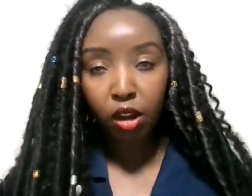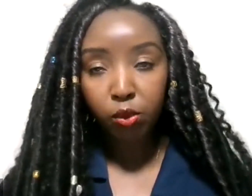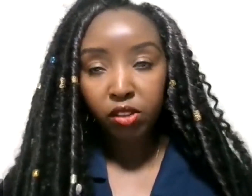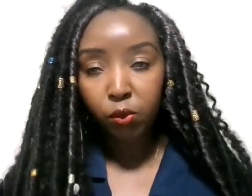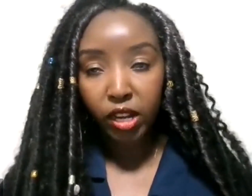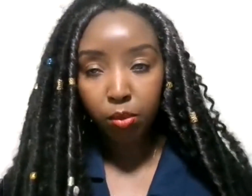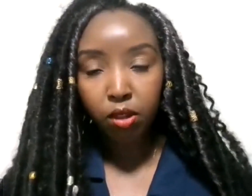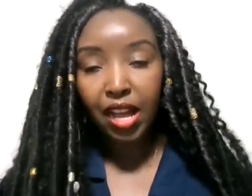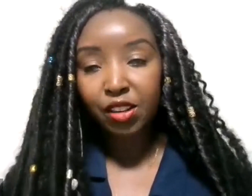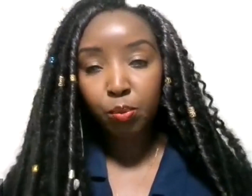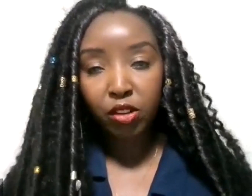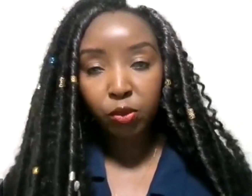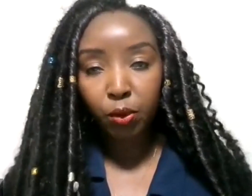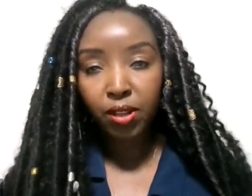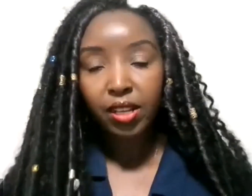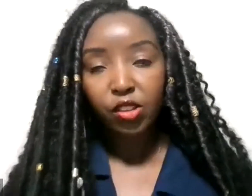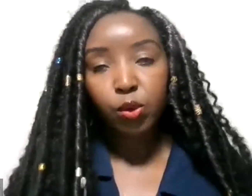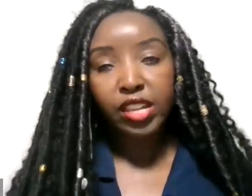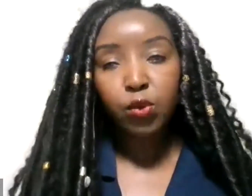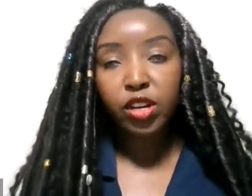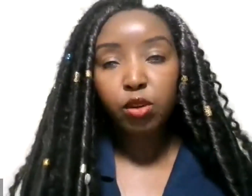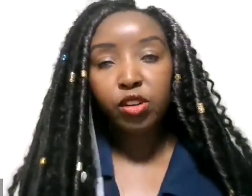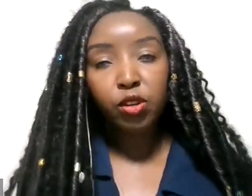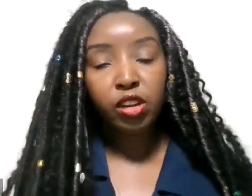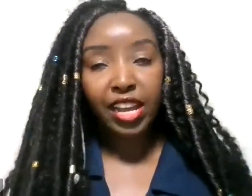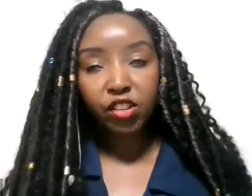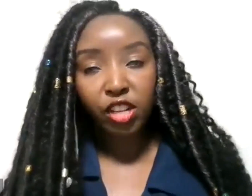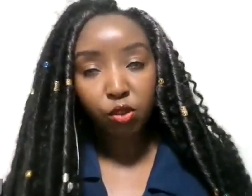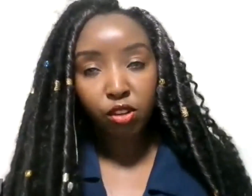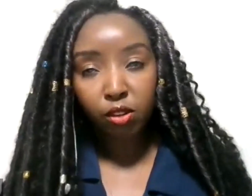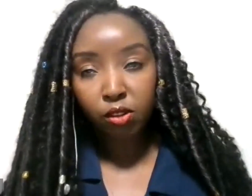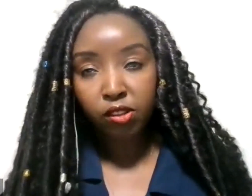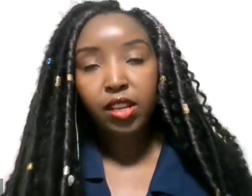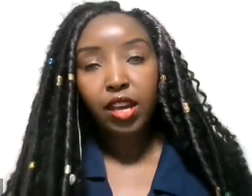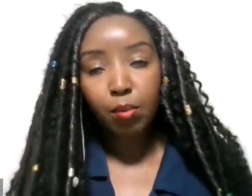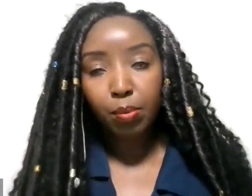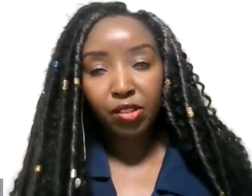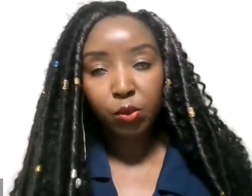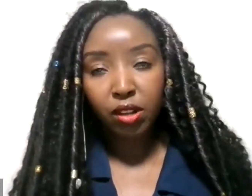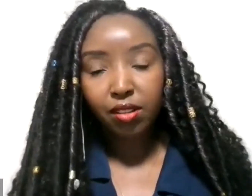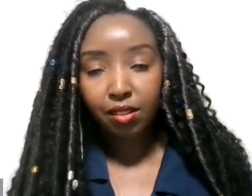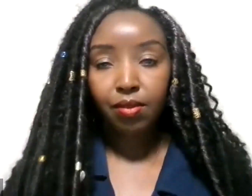pathways available and much more. So, without further ado, I'd like to introduce Emma Boswell.